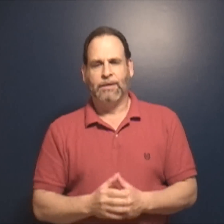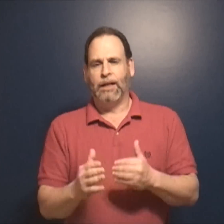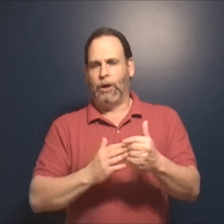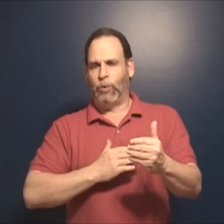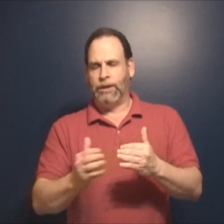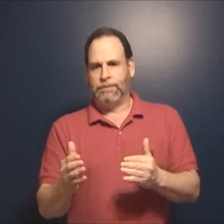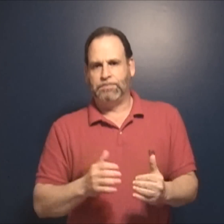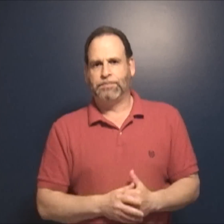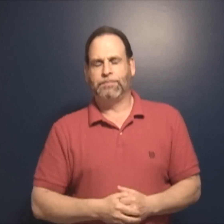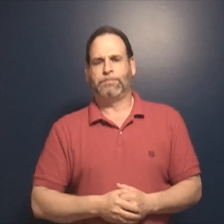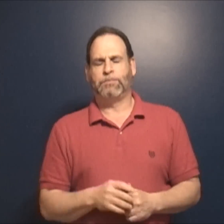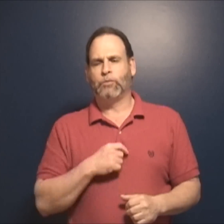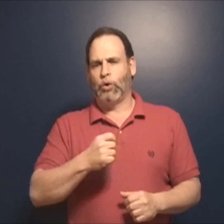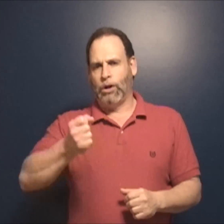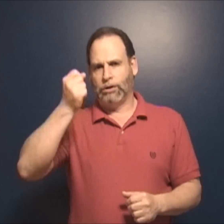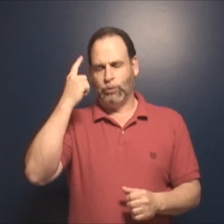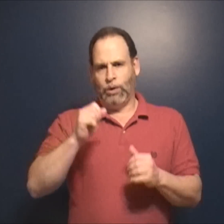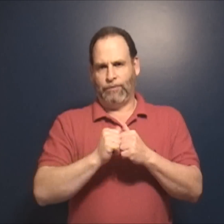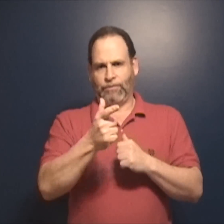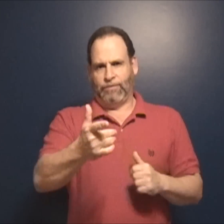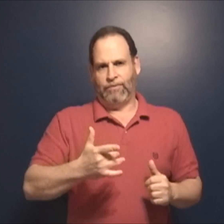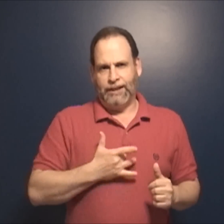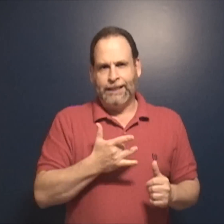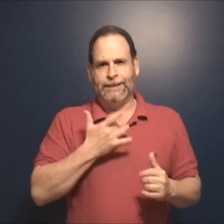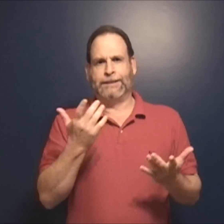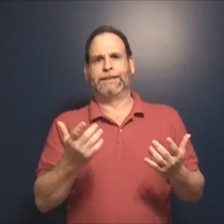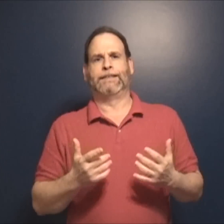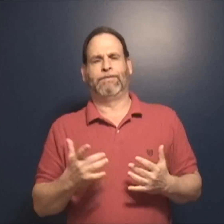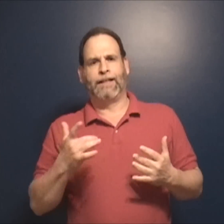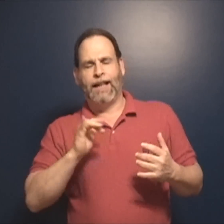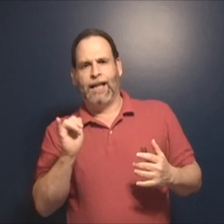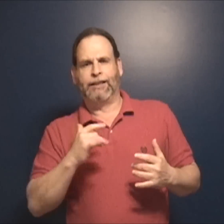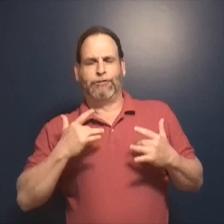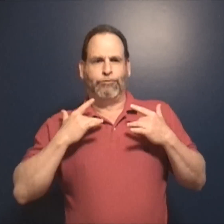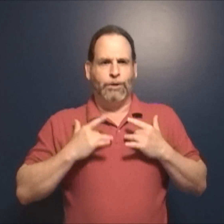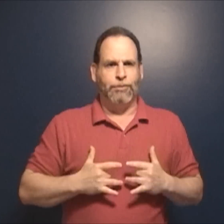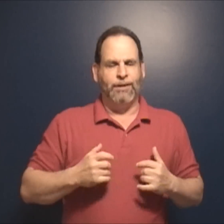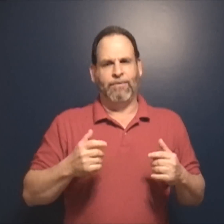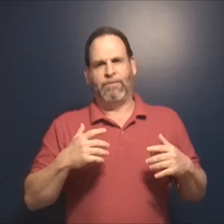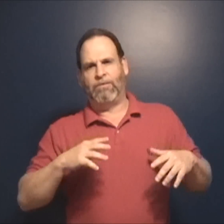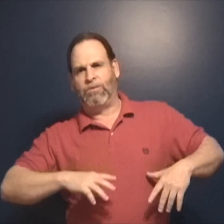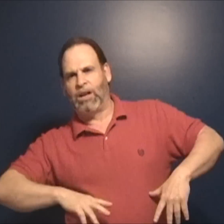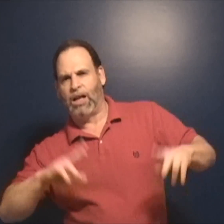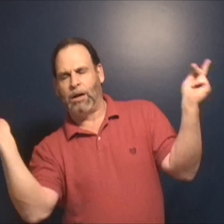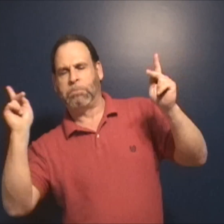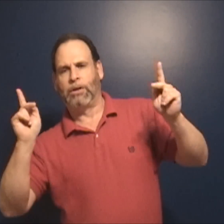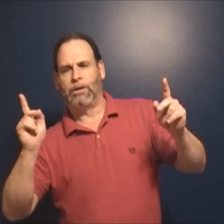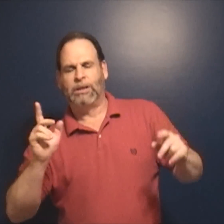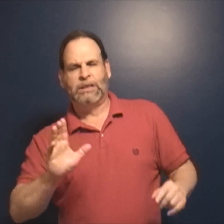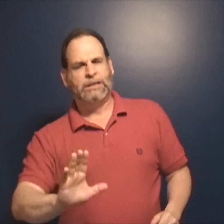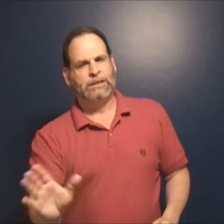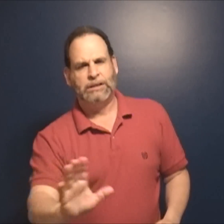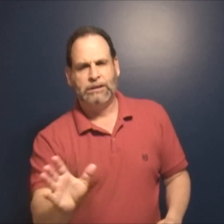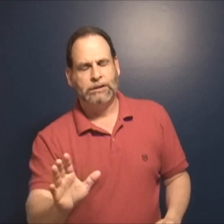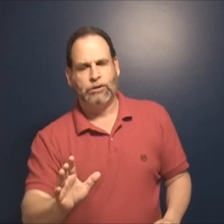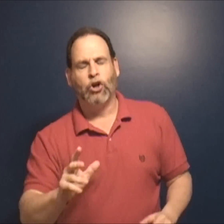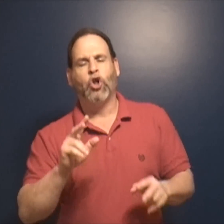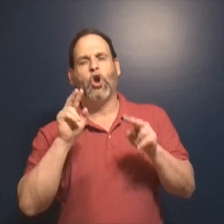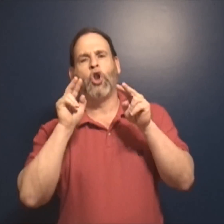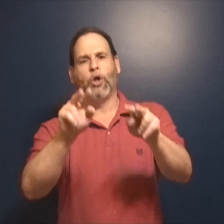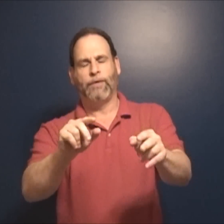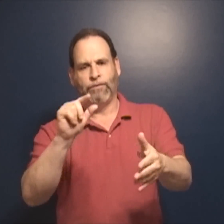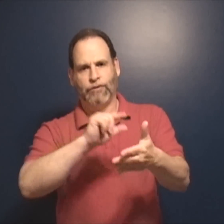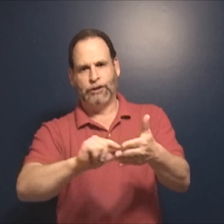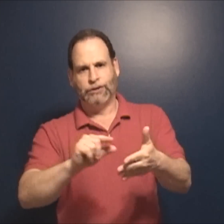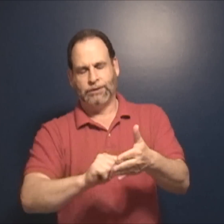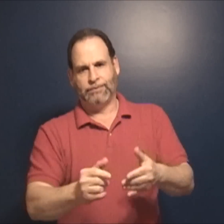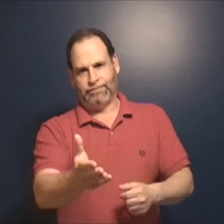Anyway, I understand how you feel like disappointing and giving up. Don't give up. Let's look at the verse...